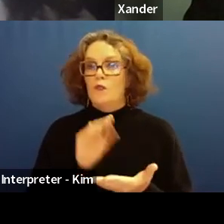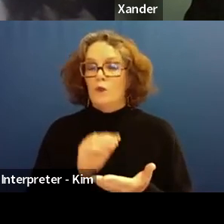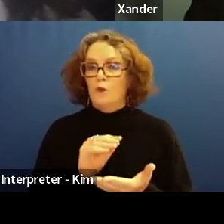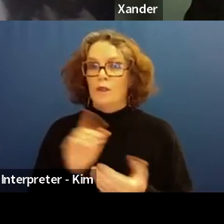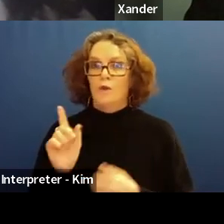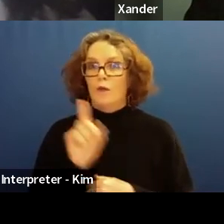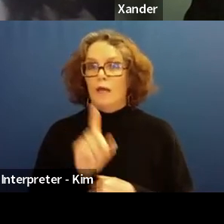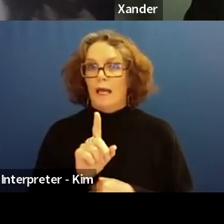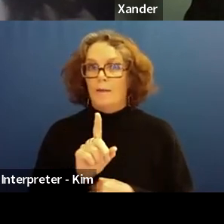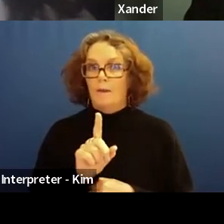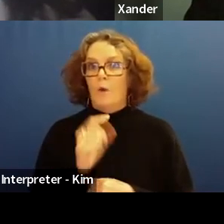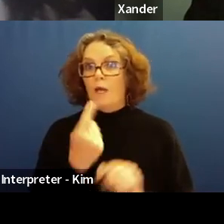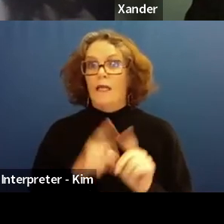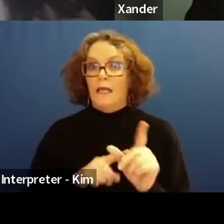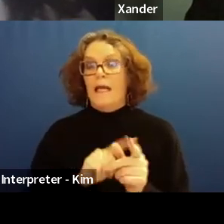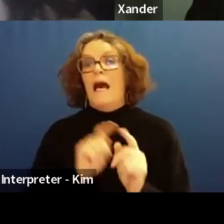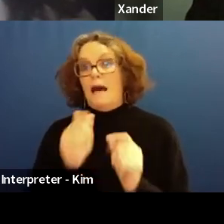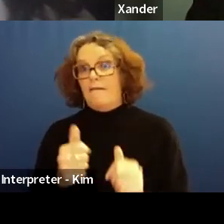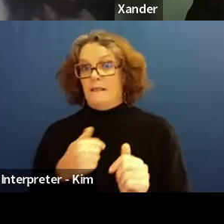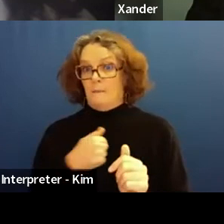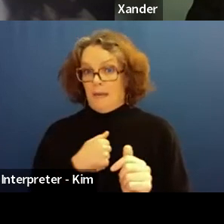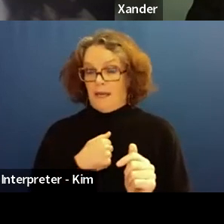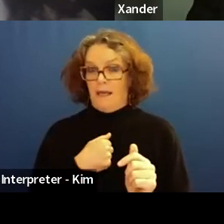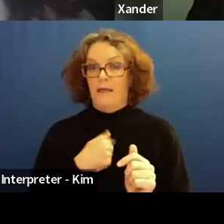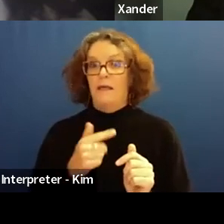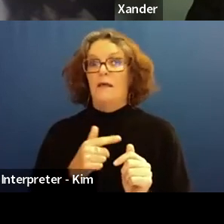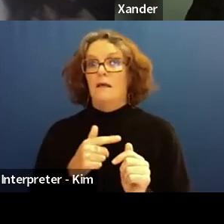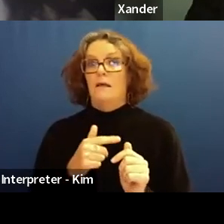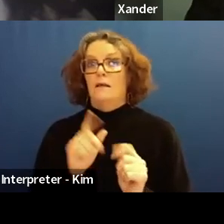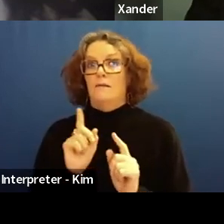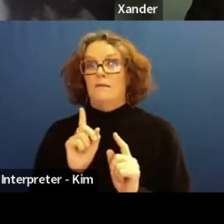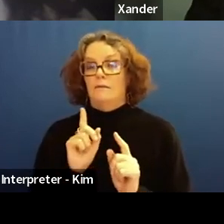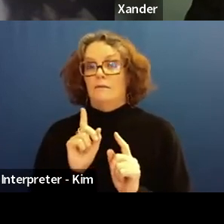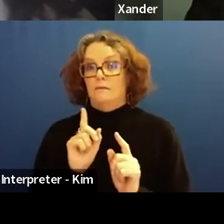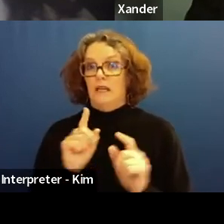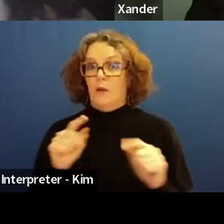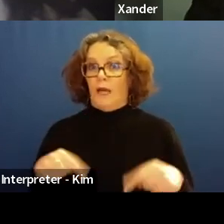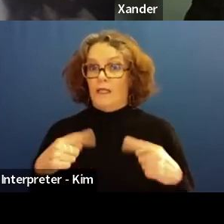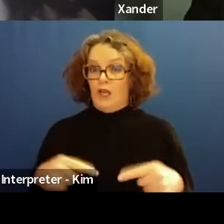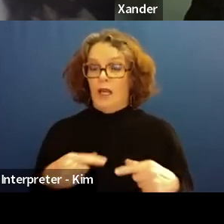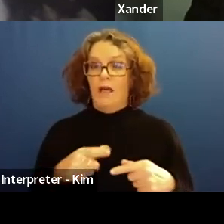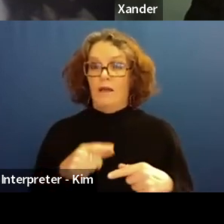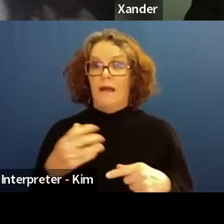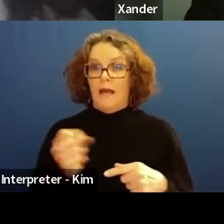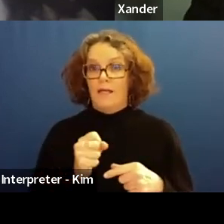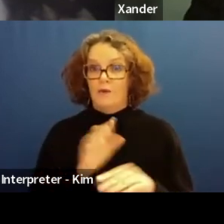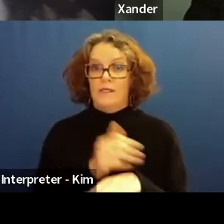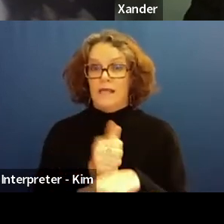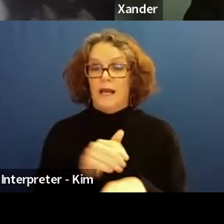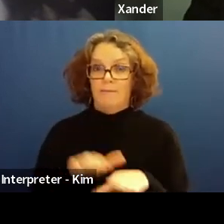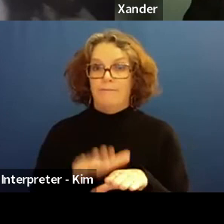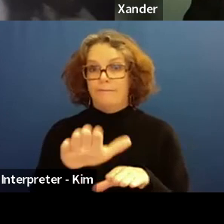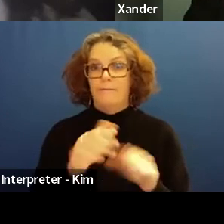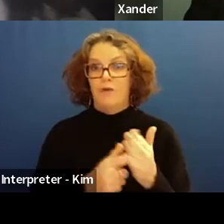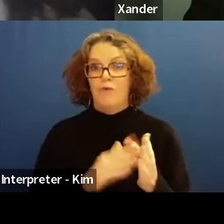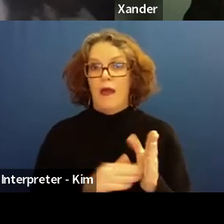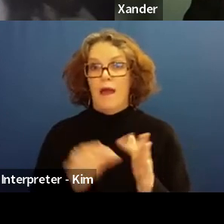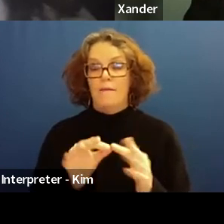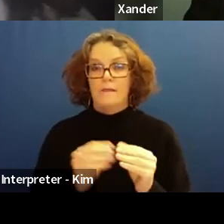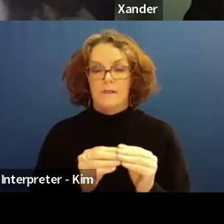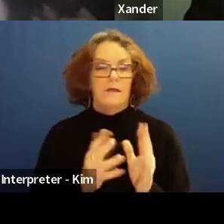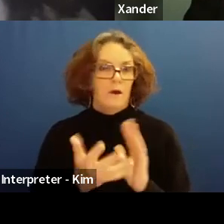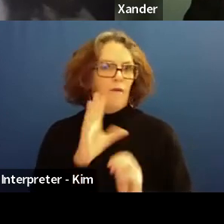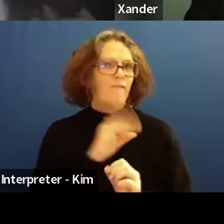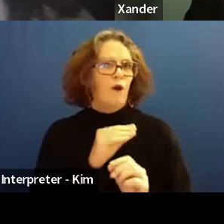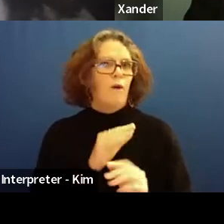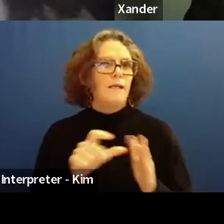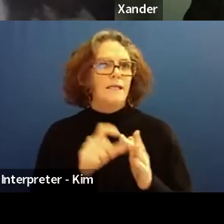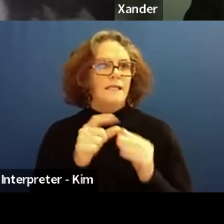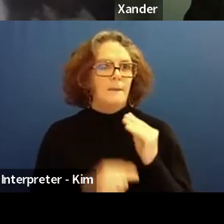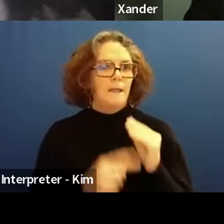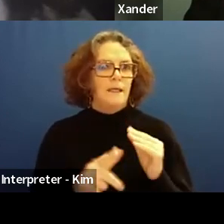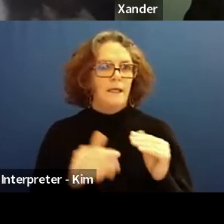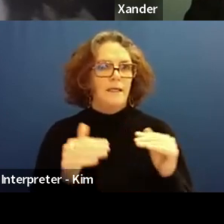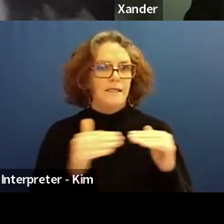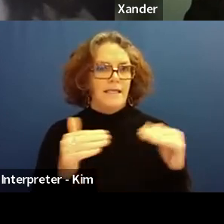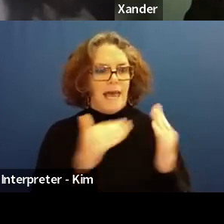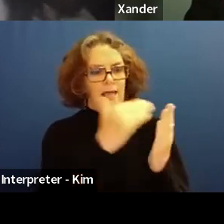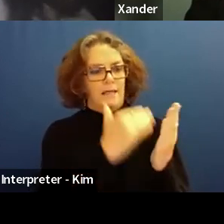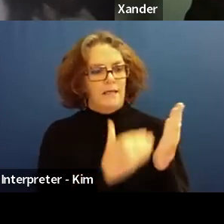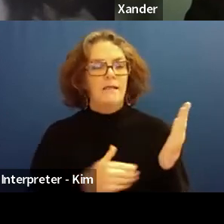So the school actually had to change like they had to put ramps and and things that was obviously something that went through, again the disability standards as well because that was impacting her ability to access the building.